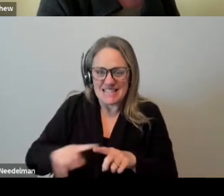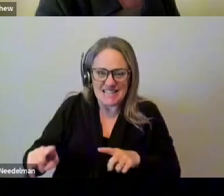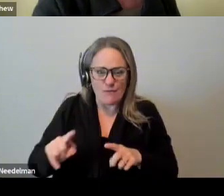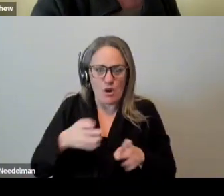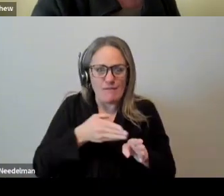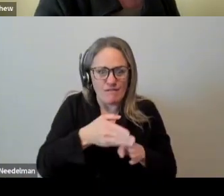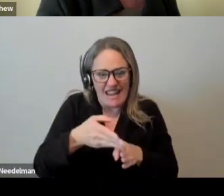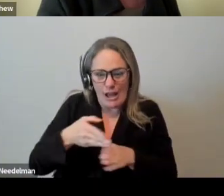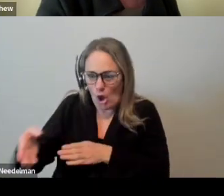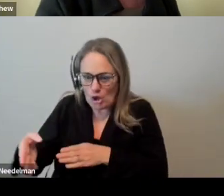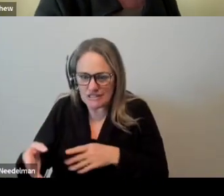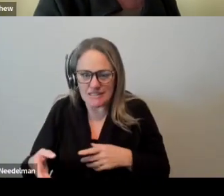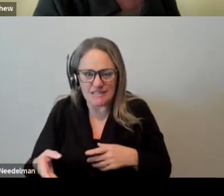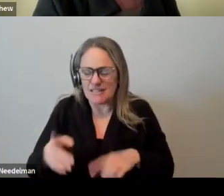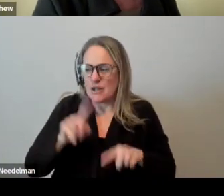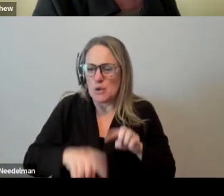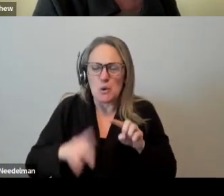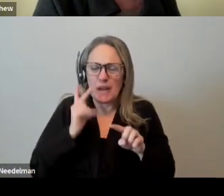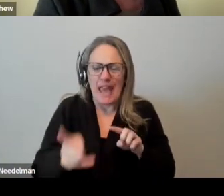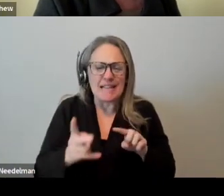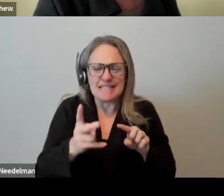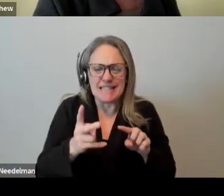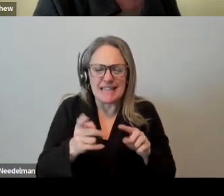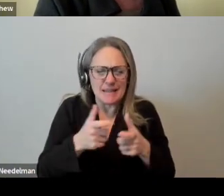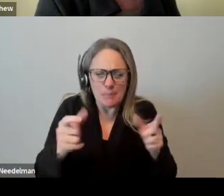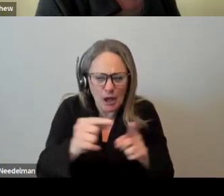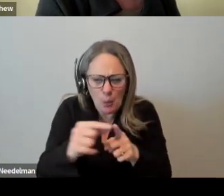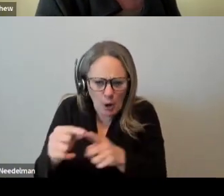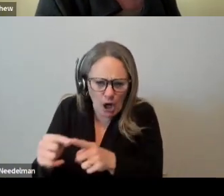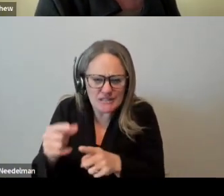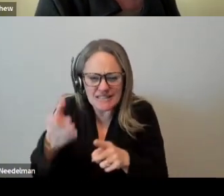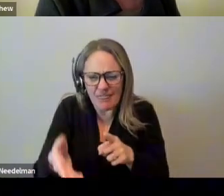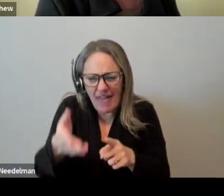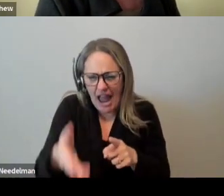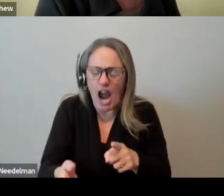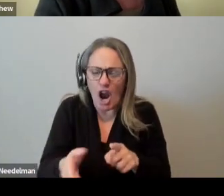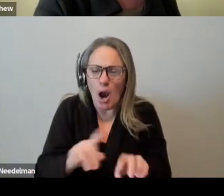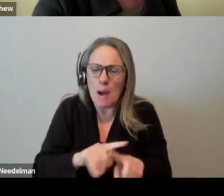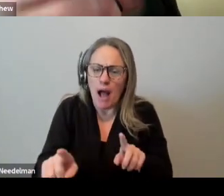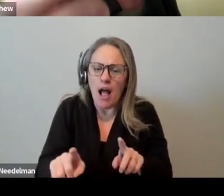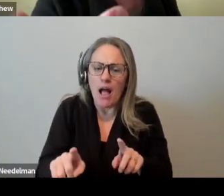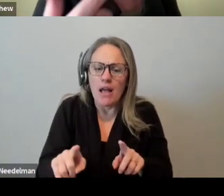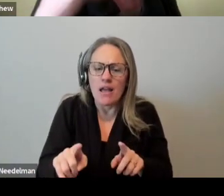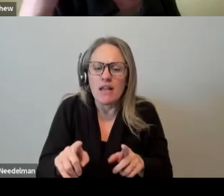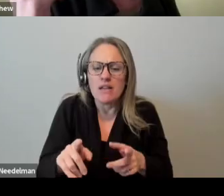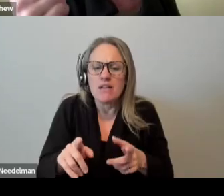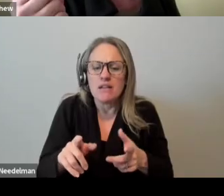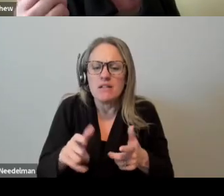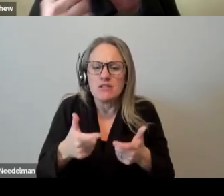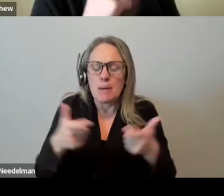that you can't quite see - all the words genetics and anthropology and statistics are these sort of roots of this larger tree of eugenics.